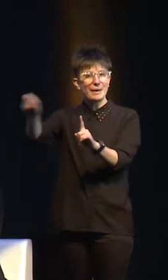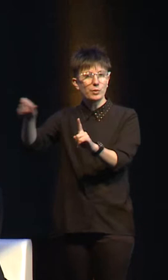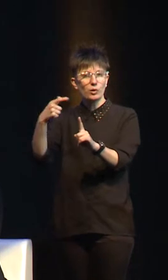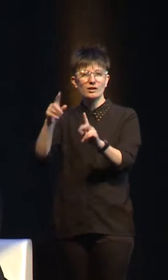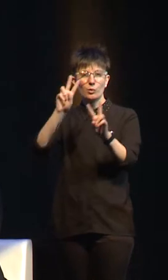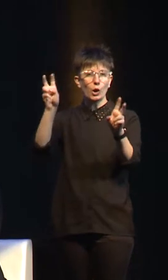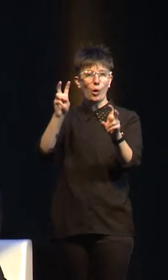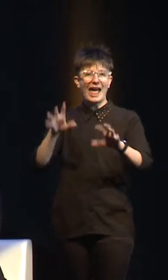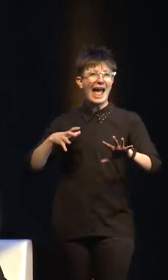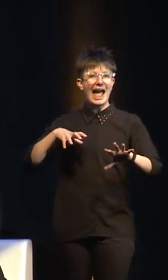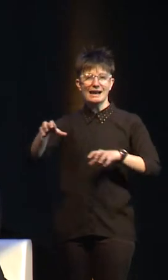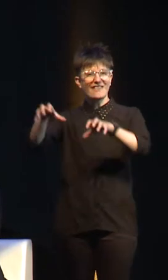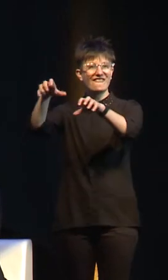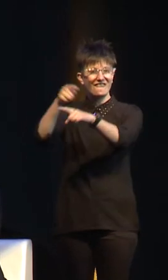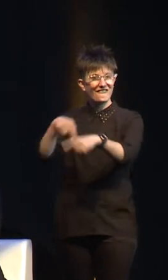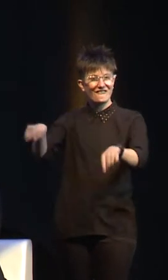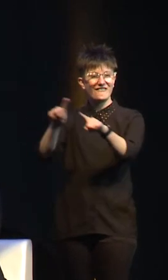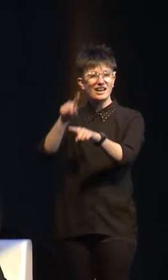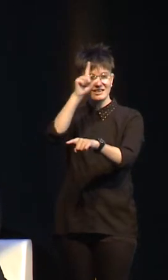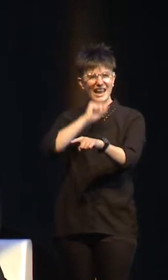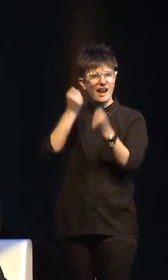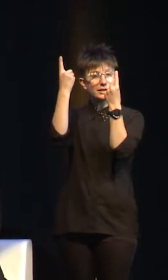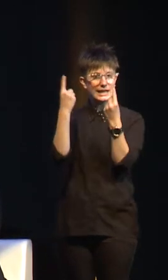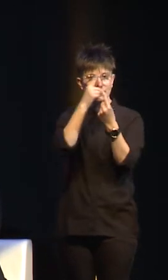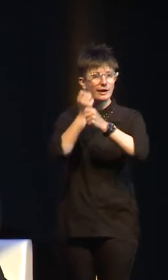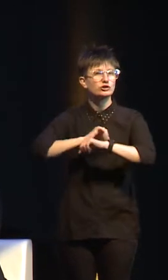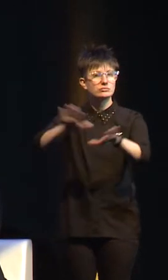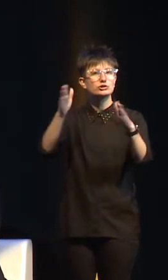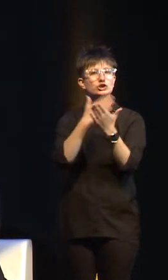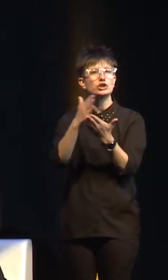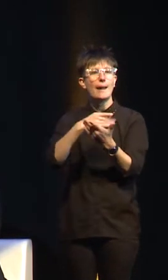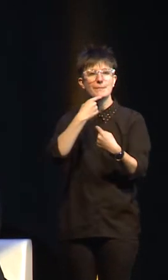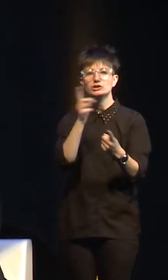Jehan: This question here, ‘Minister why not call it the climate crisis Commission?